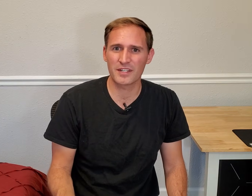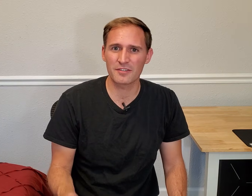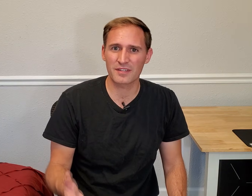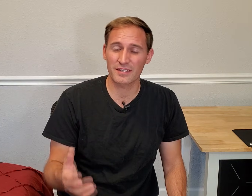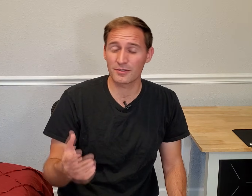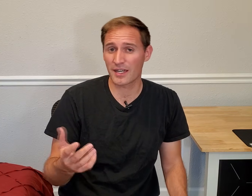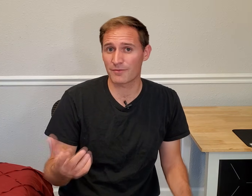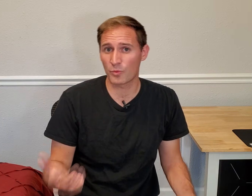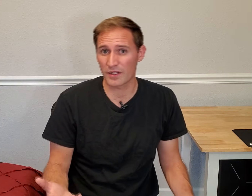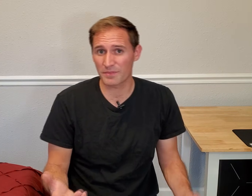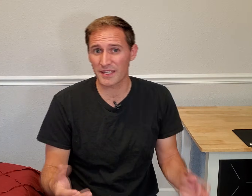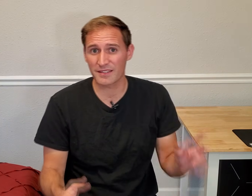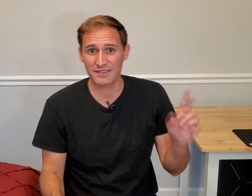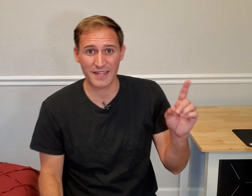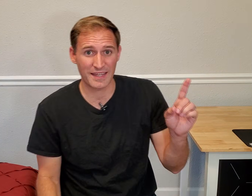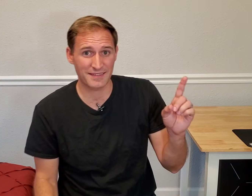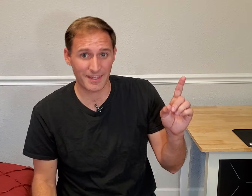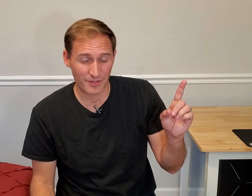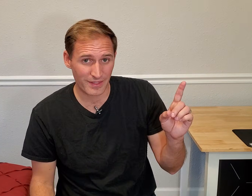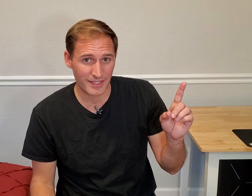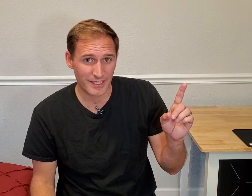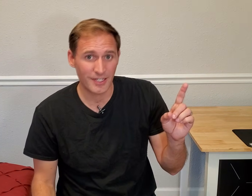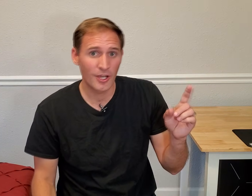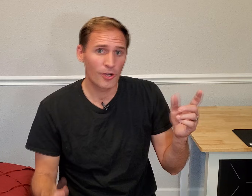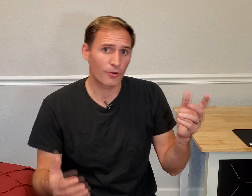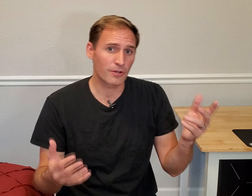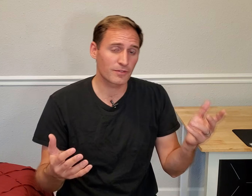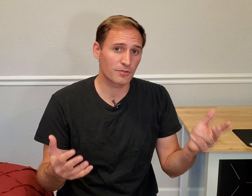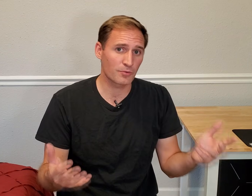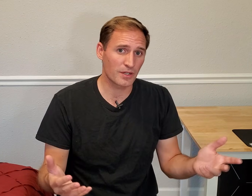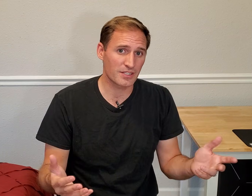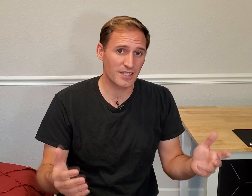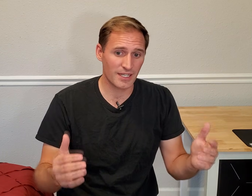videos. I do have one playlist that has everything in it or if you want to check